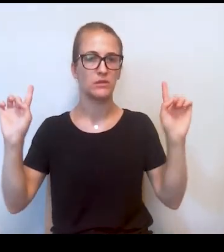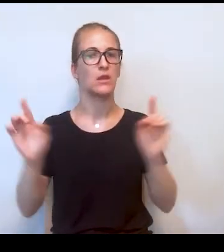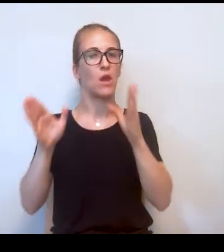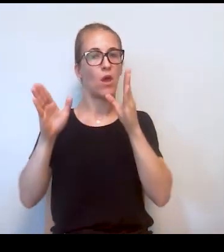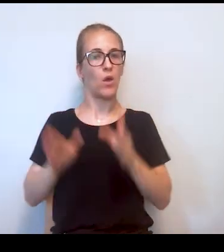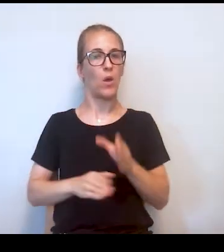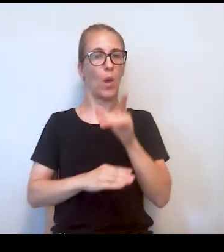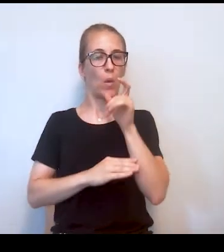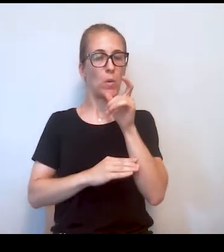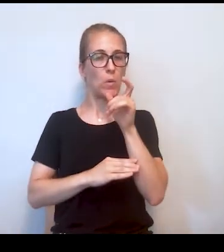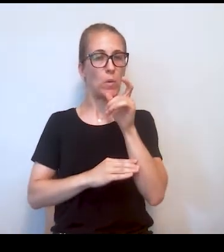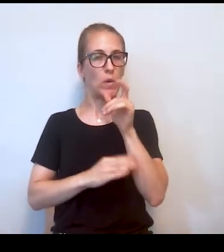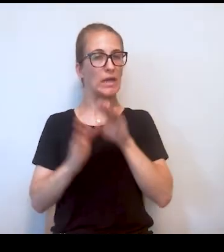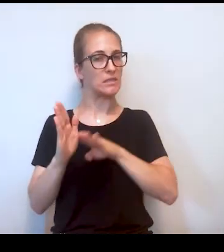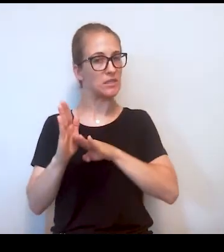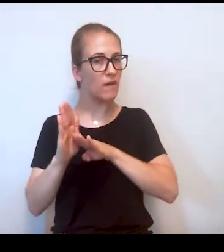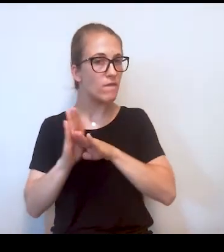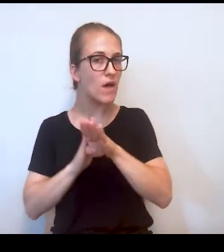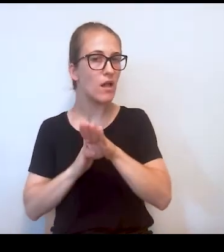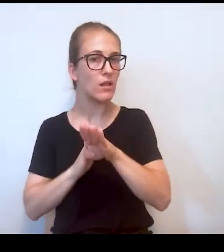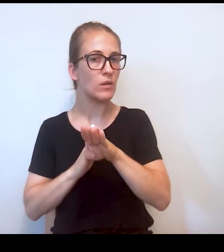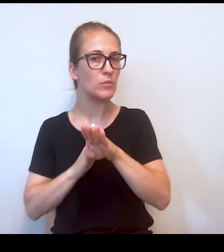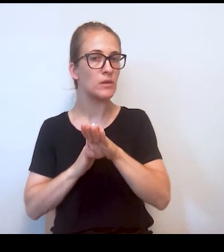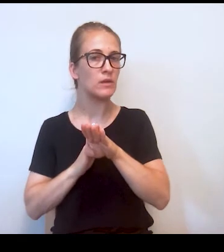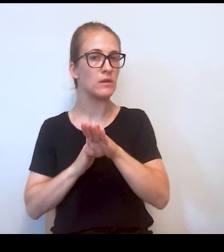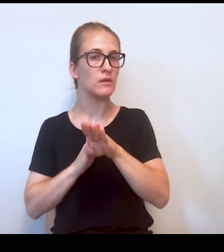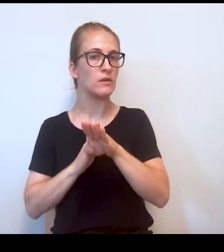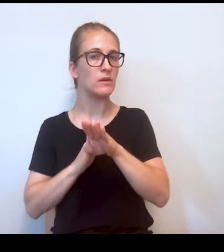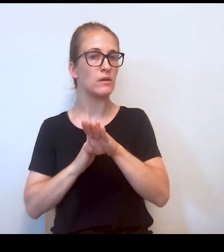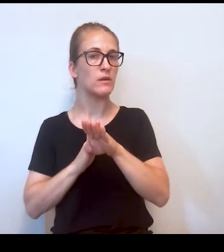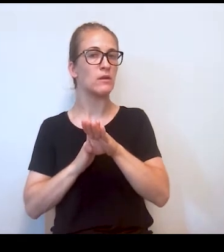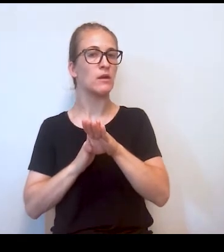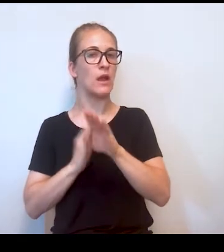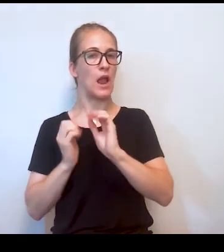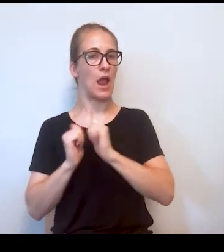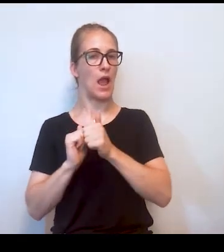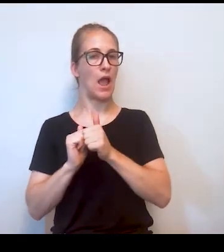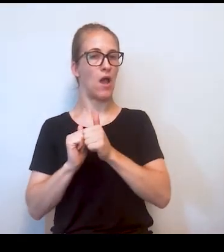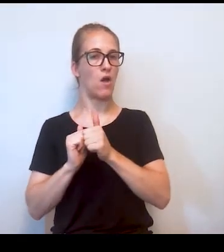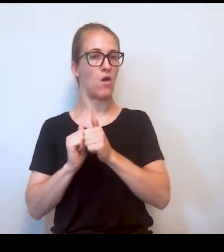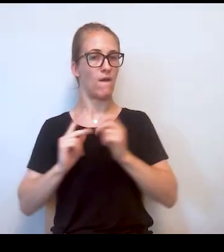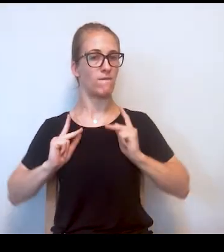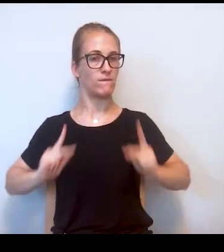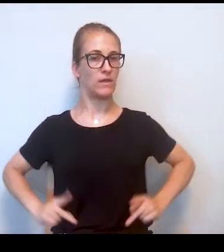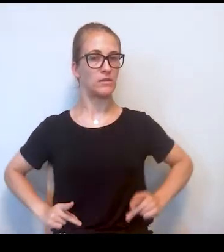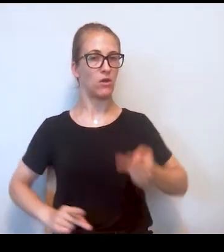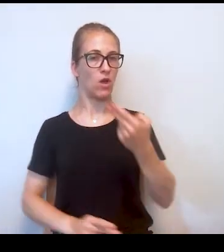that physical hypermobility in joints is measured. It's called the Beighton score,